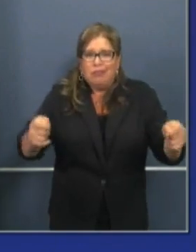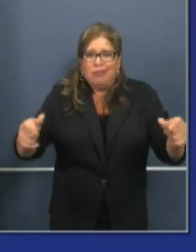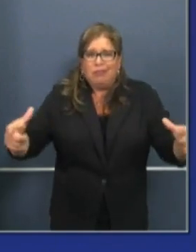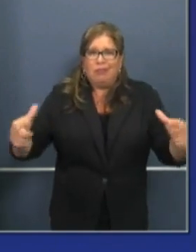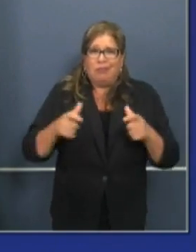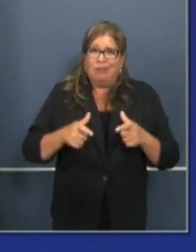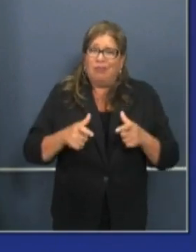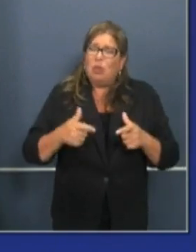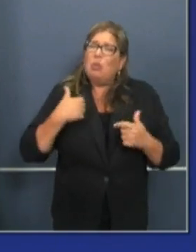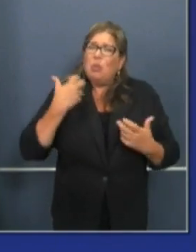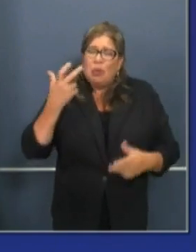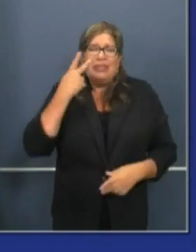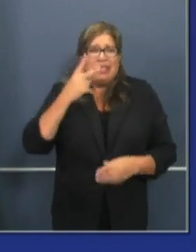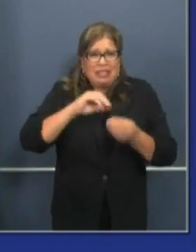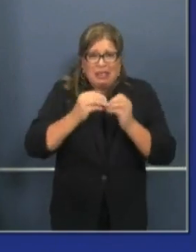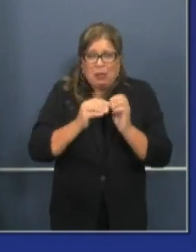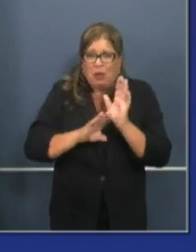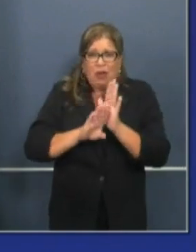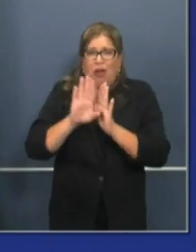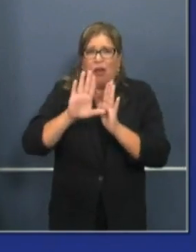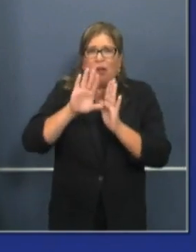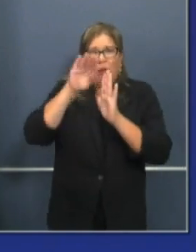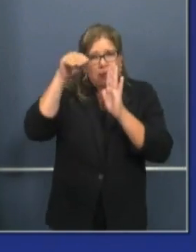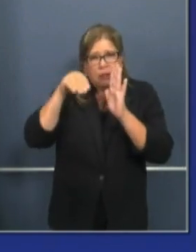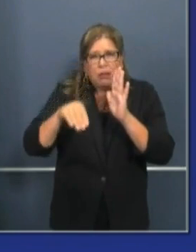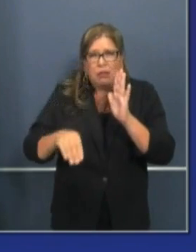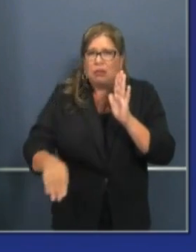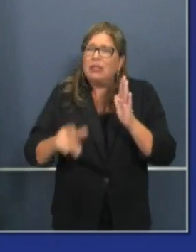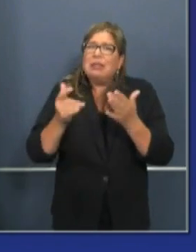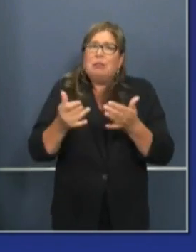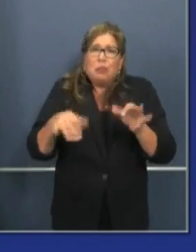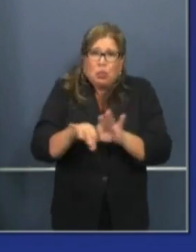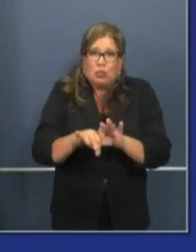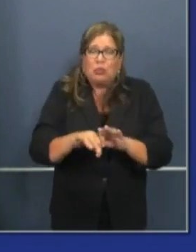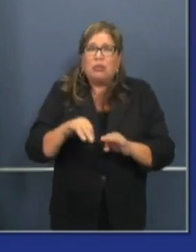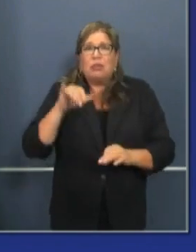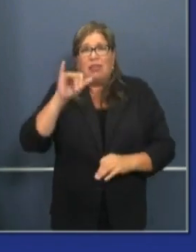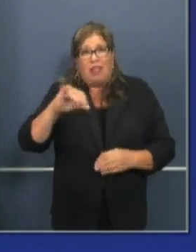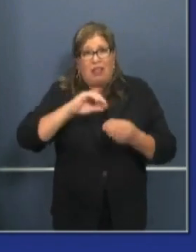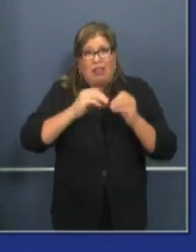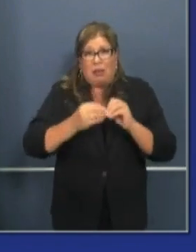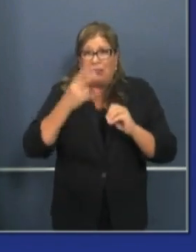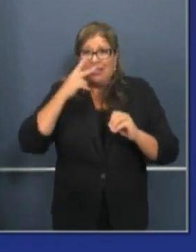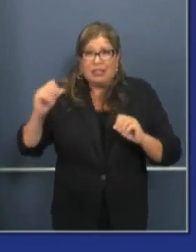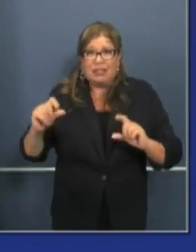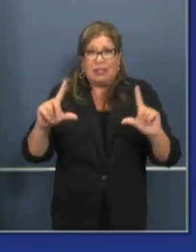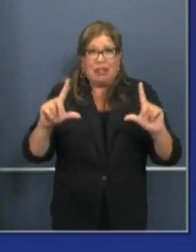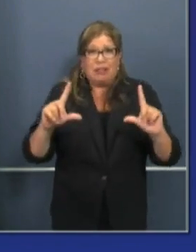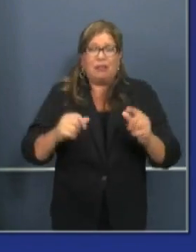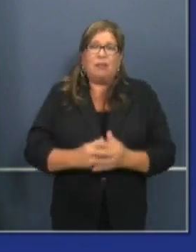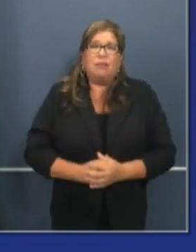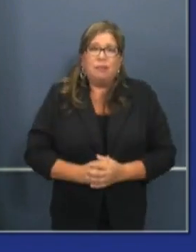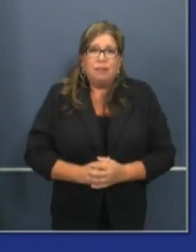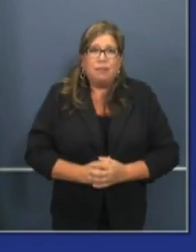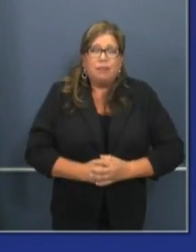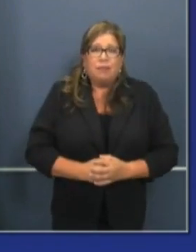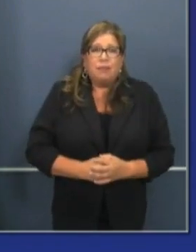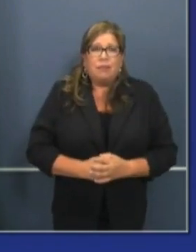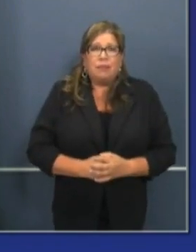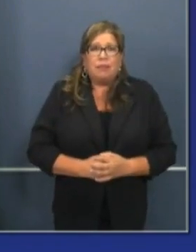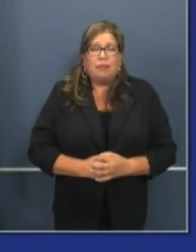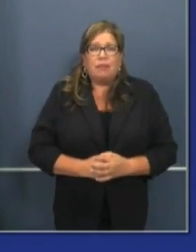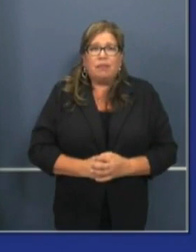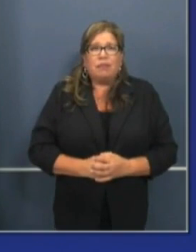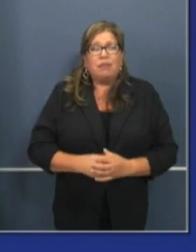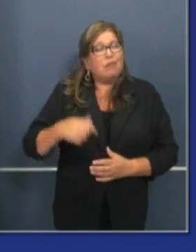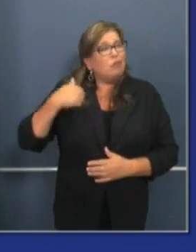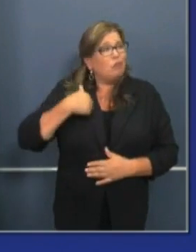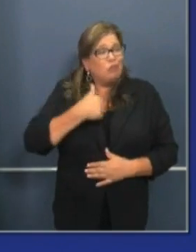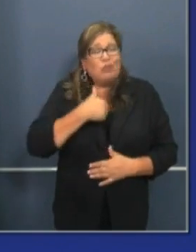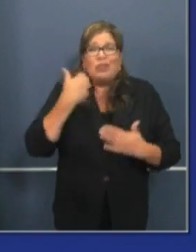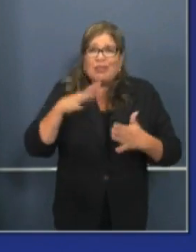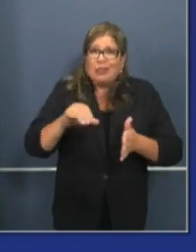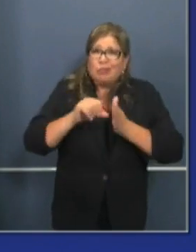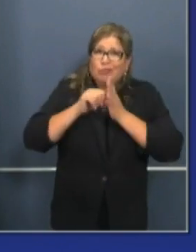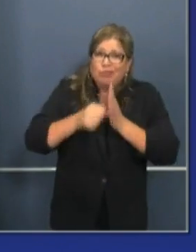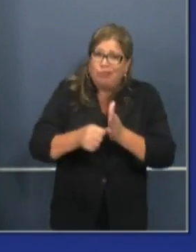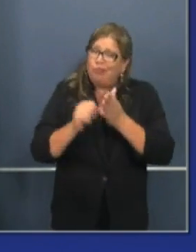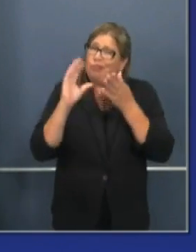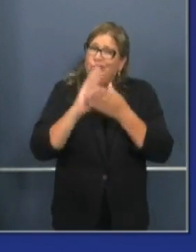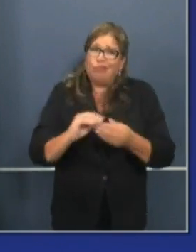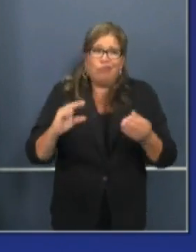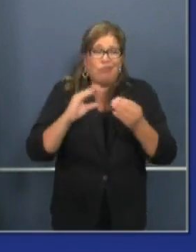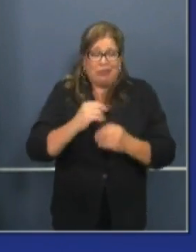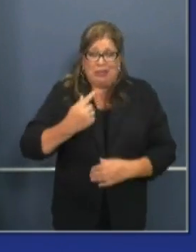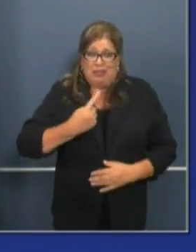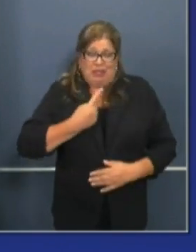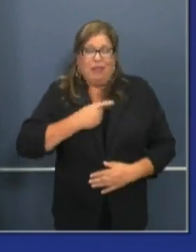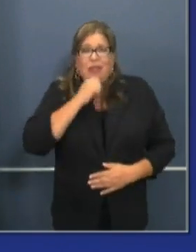VIRUS TO ADDRESS THE RISE IN CASE NUMBERS THAT YOU SEE REFLECTED IN THIS SLIDE AND MOREOVER THE NUMBERS IN THESE SLIDES LOOK NOT NAIVE WE HAVE PMADE THIS POINT AND OTHER